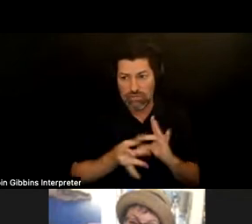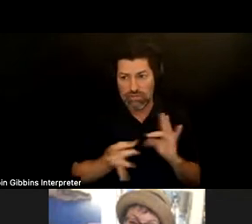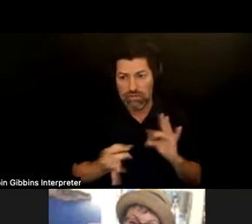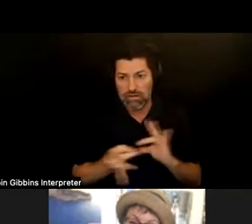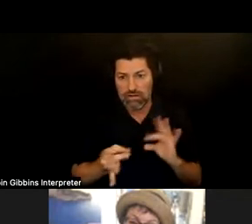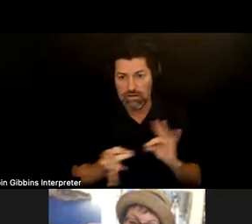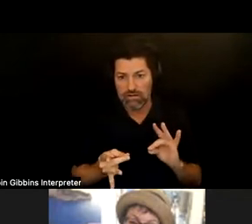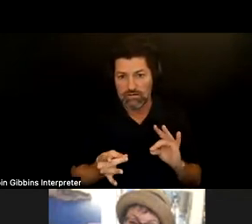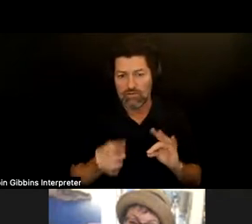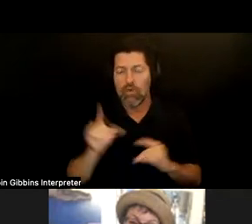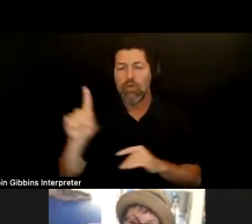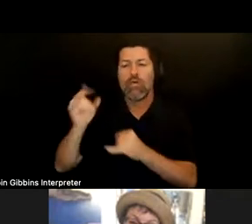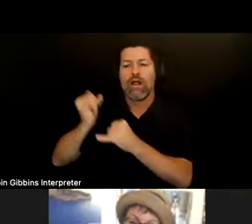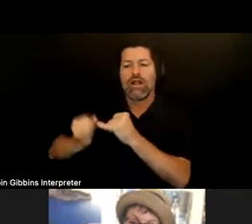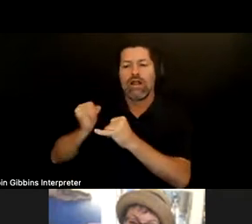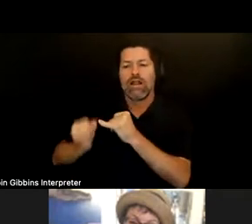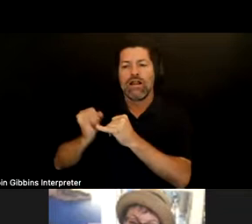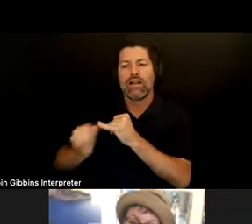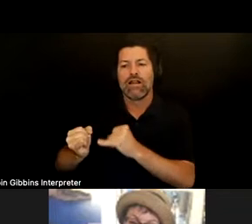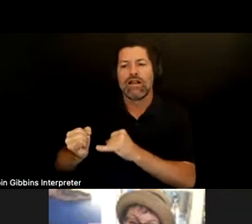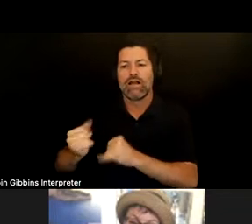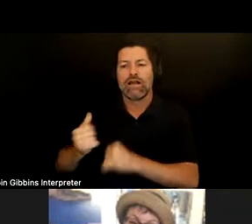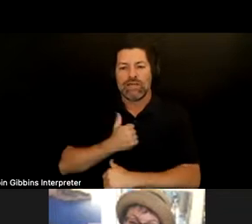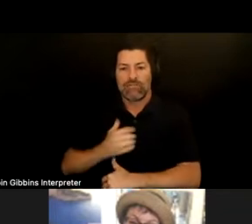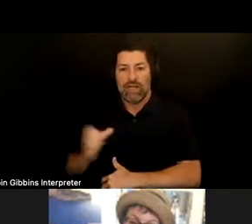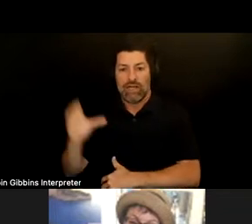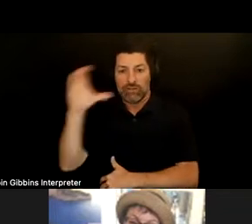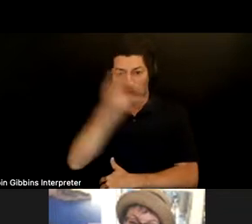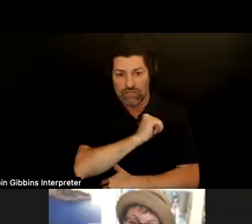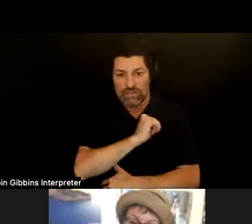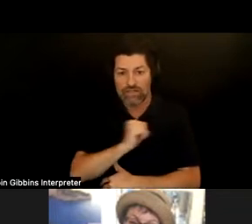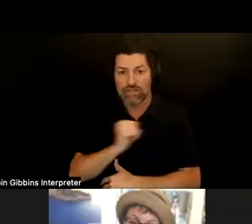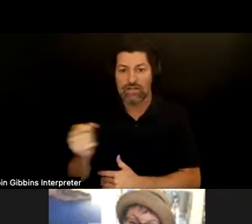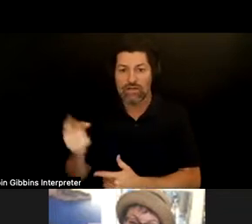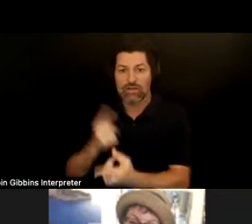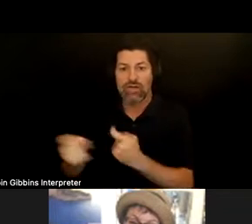last thing. I am going to assume that all of your questions come from a place of love.